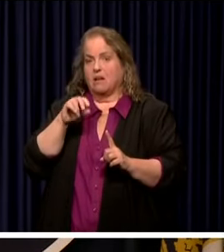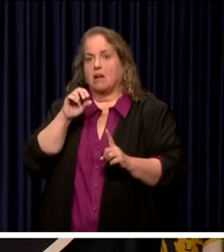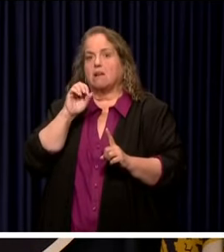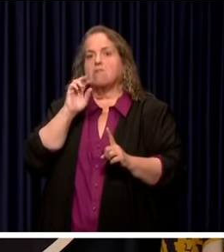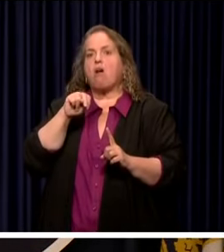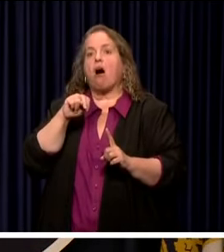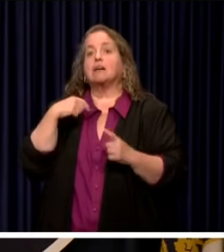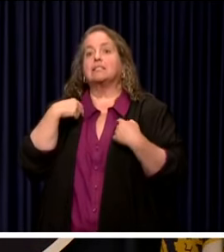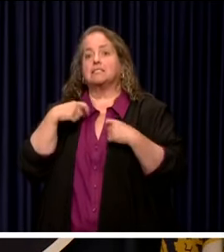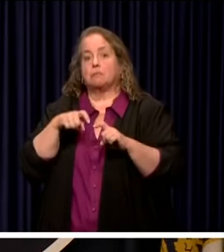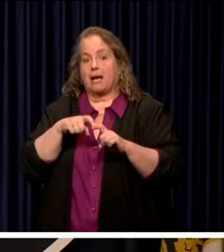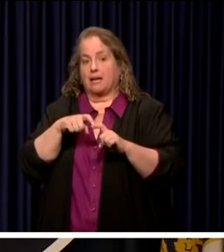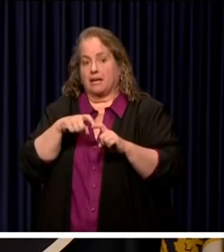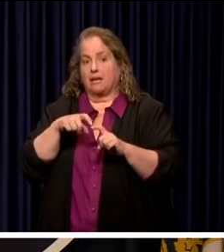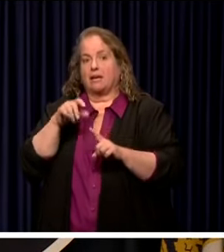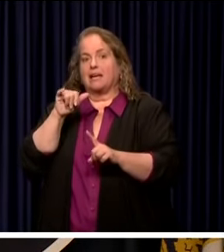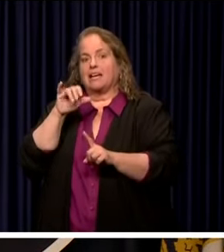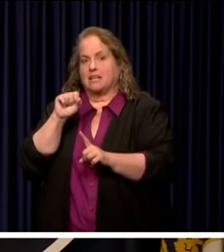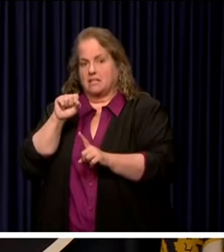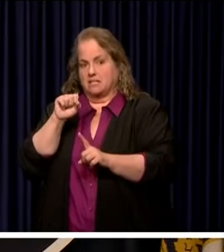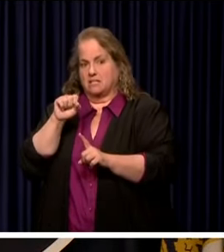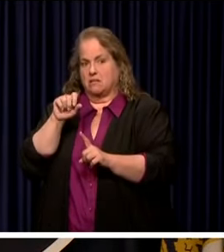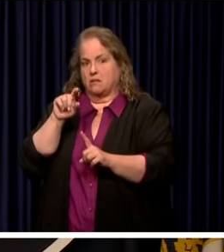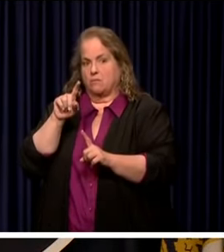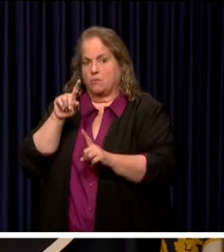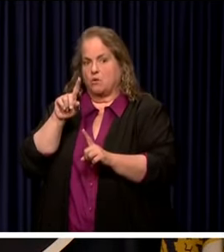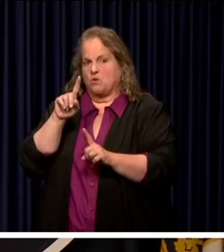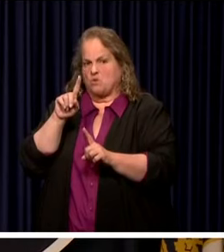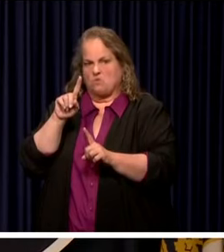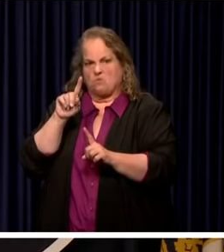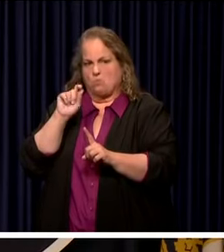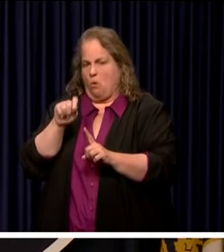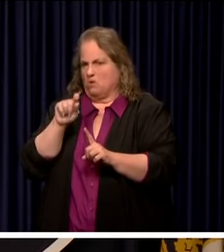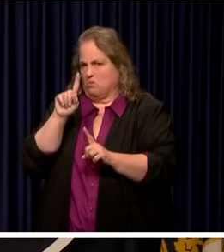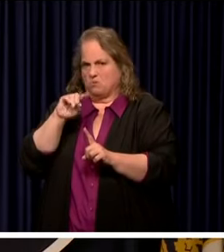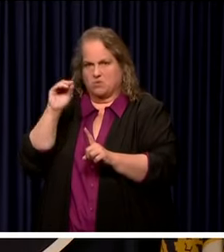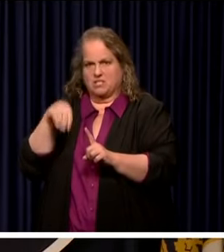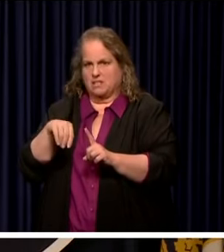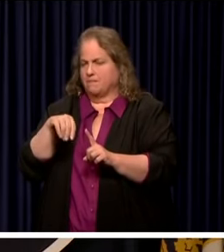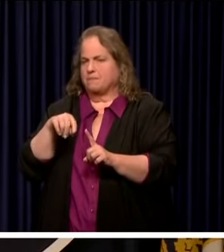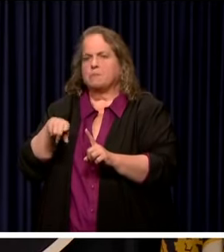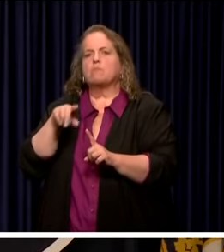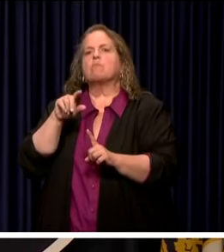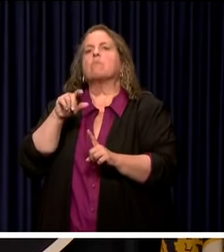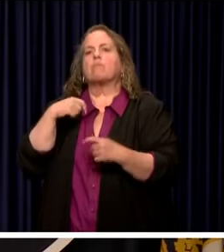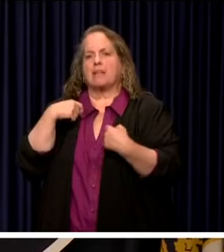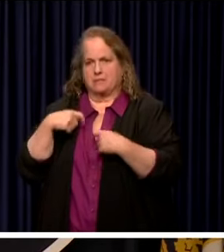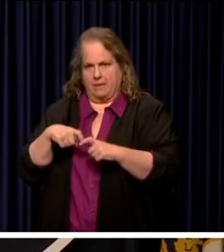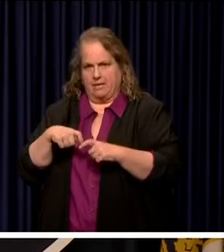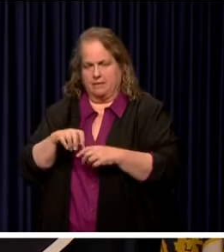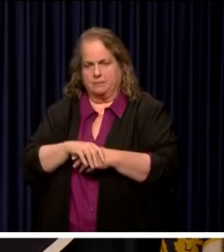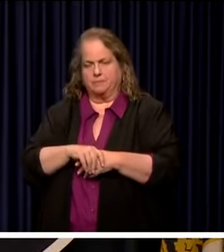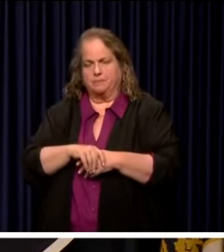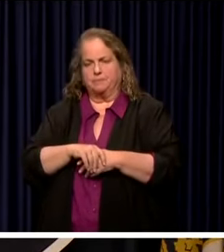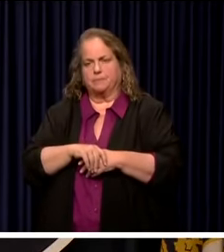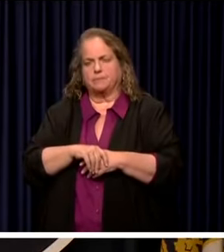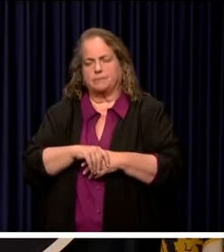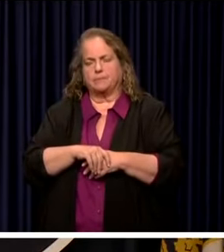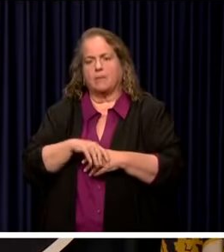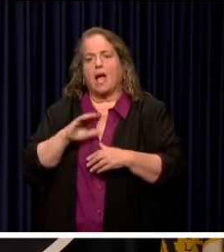BOTH WHAT WE'VE LOST AND HOW WE RECOGNIZED PEOPLE. SO IF VIRGINIA WOULD, I'D LOVE